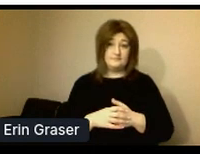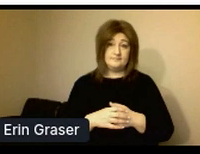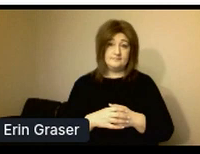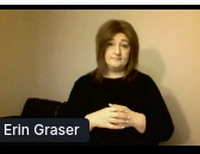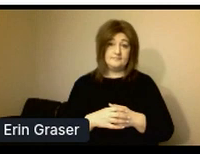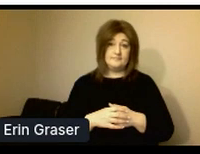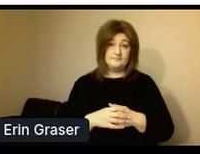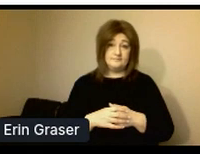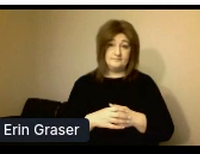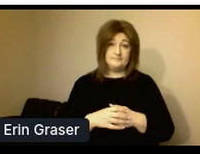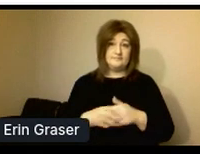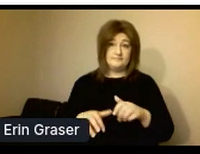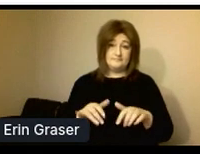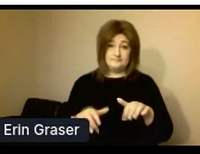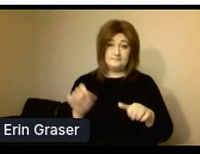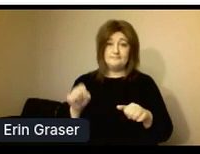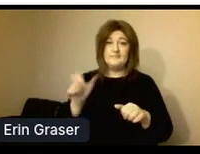Yes, heard it.